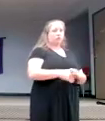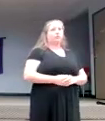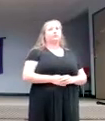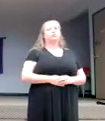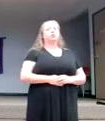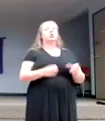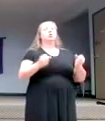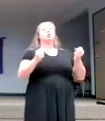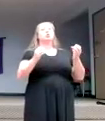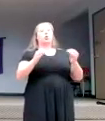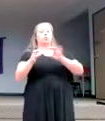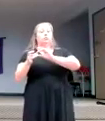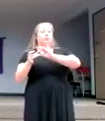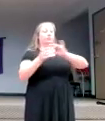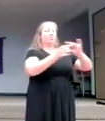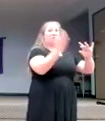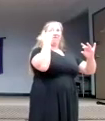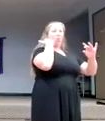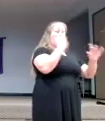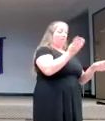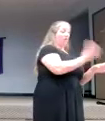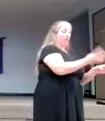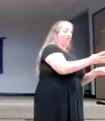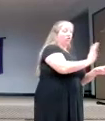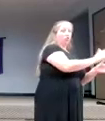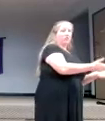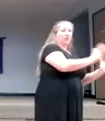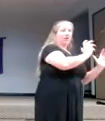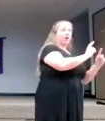up the lateral that used to discharge to your tank, wrap it around wherever it may be, front